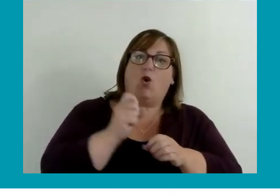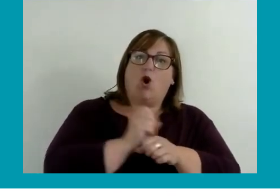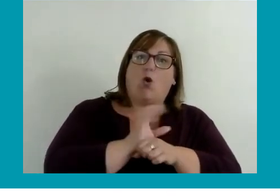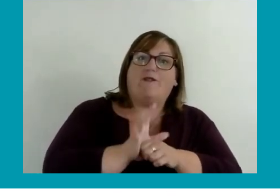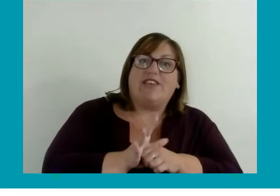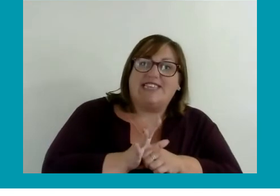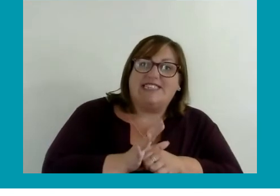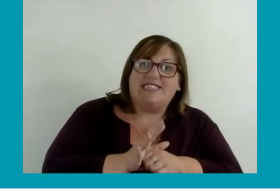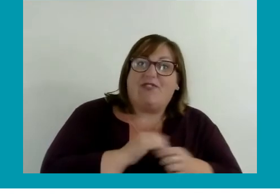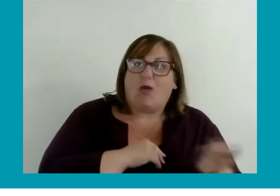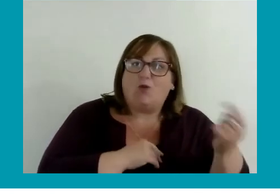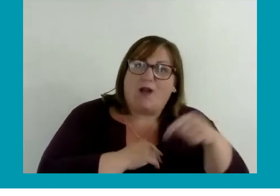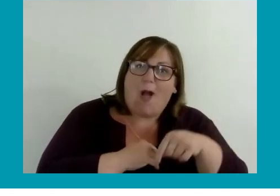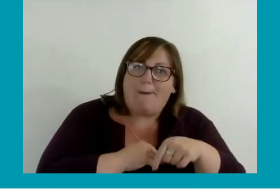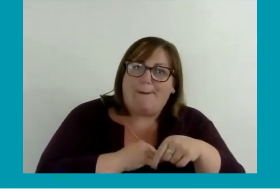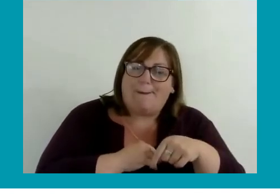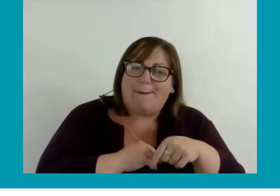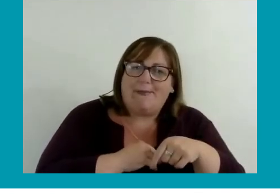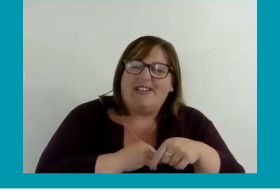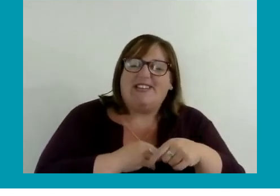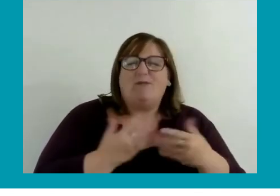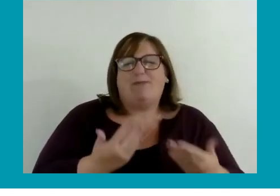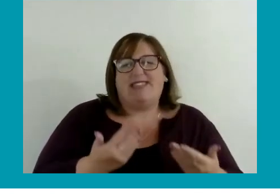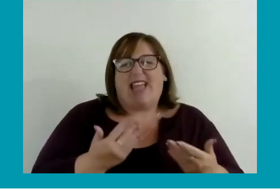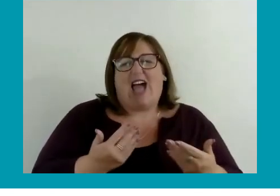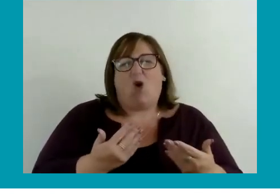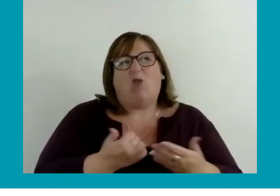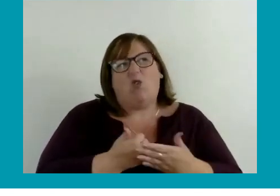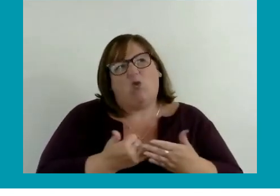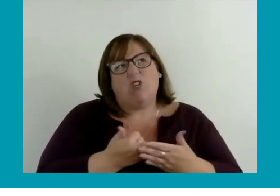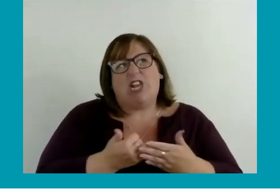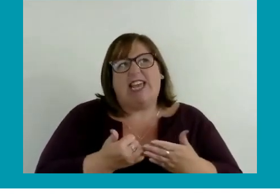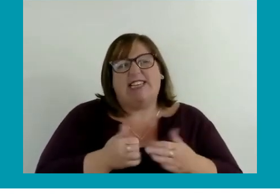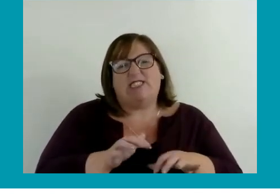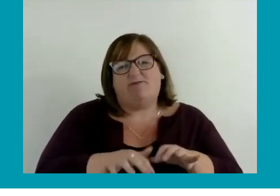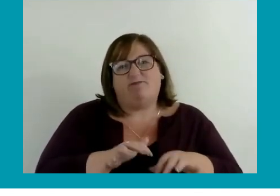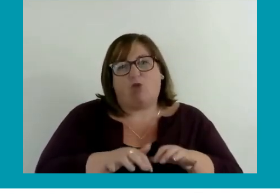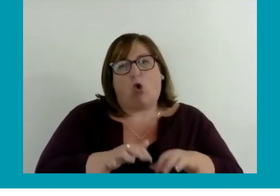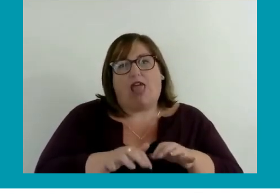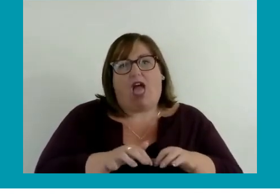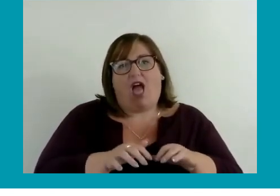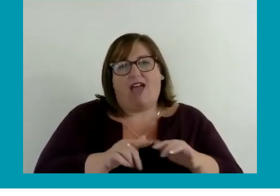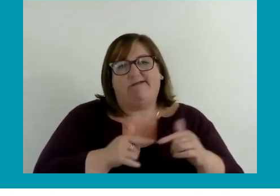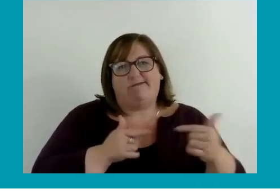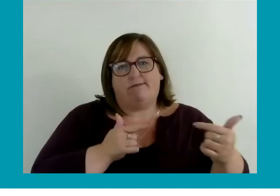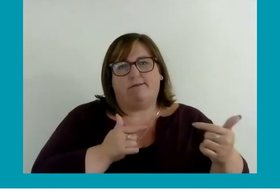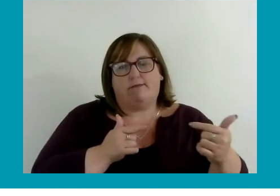more often than not it's done online now but they will talk about the tasks and